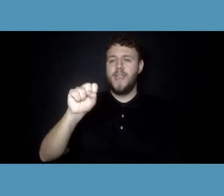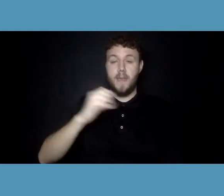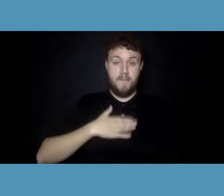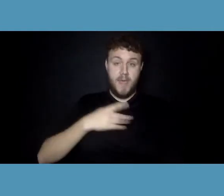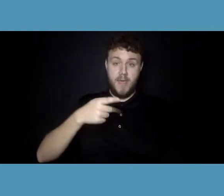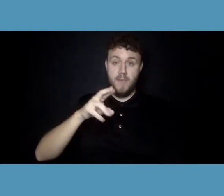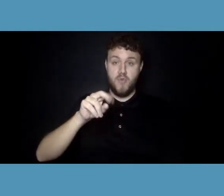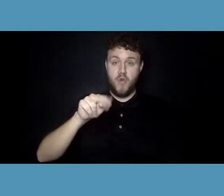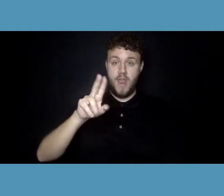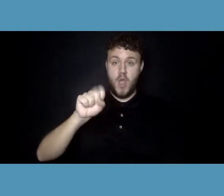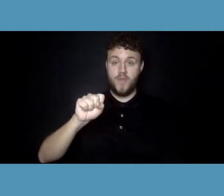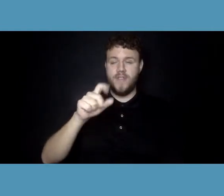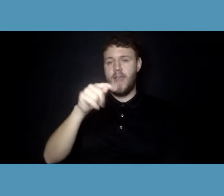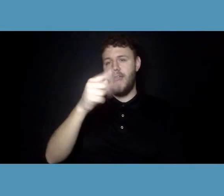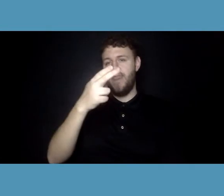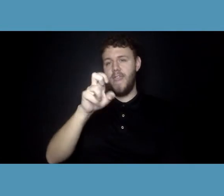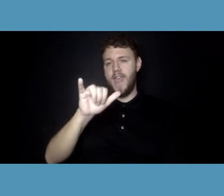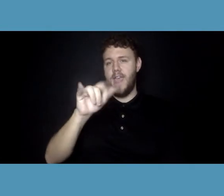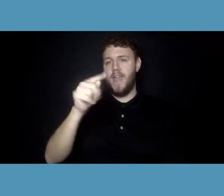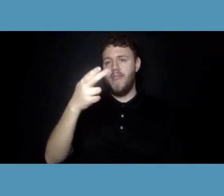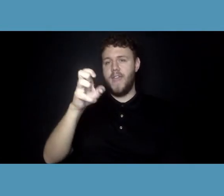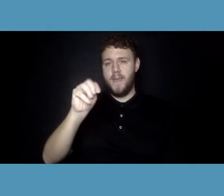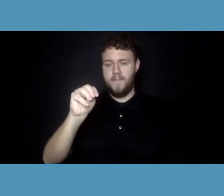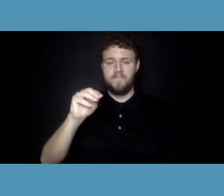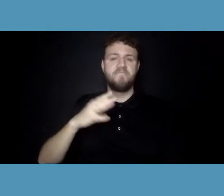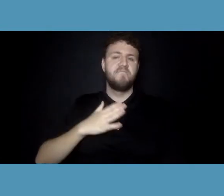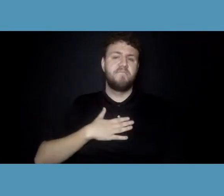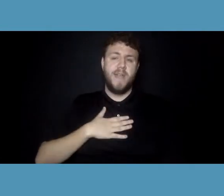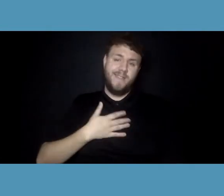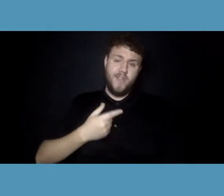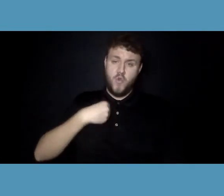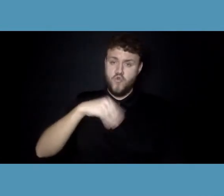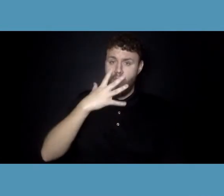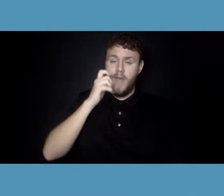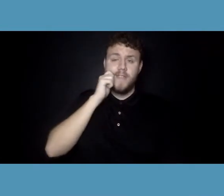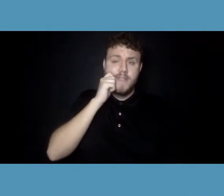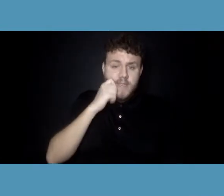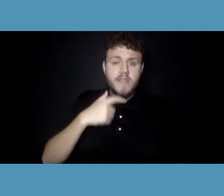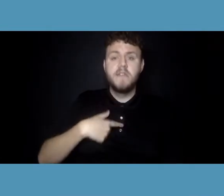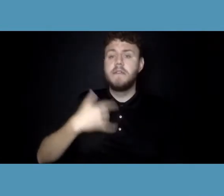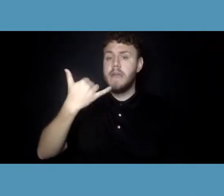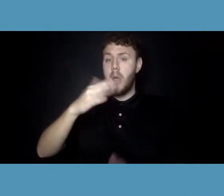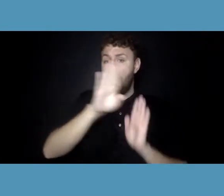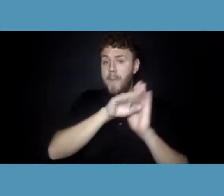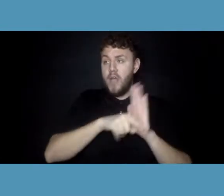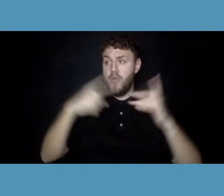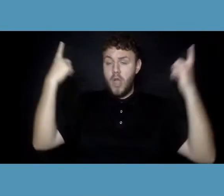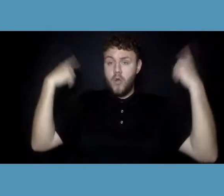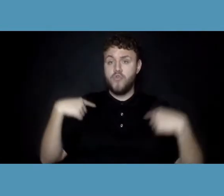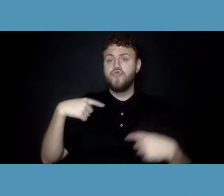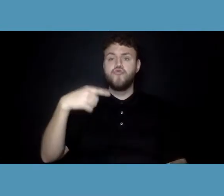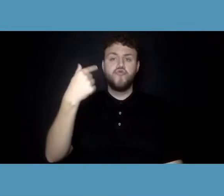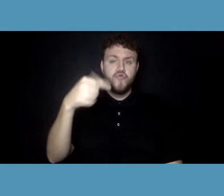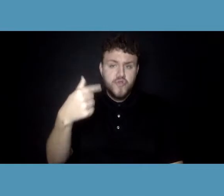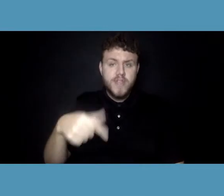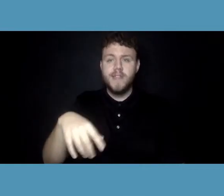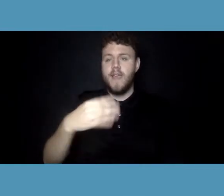physically disabled, light white-skinned person sitting in front of a turquoise fireplace and I'm